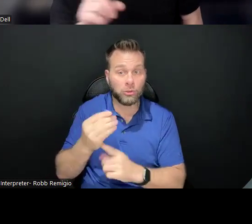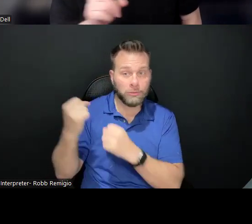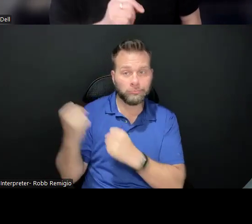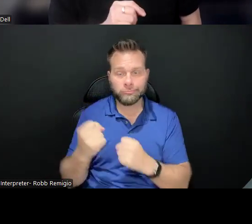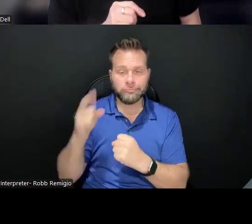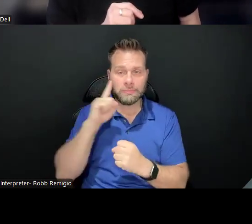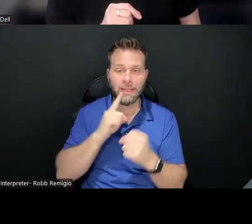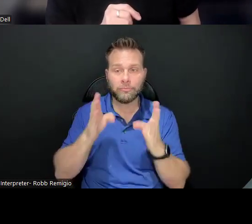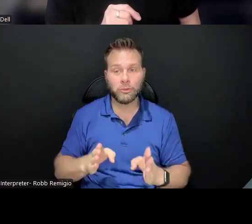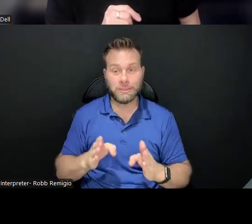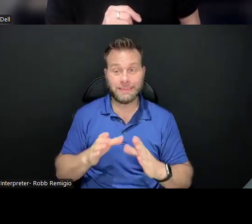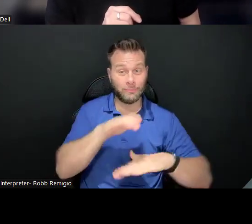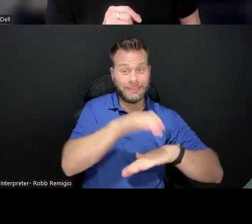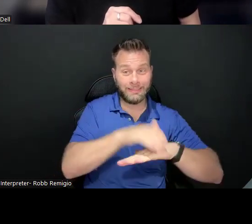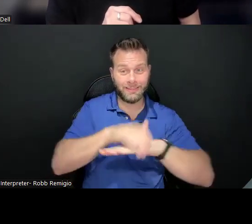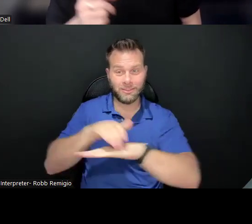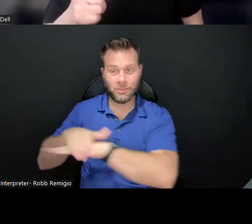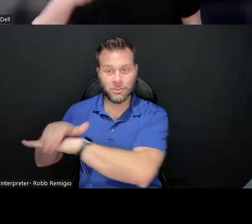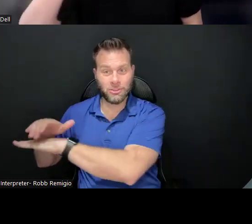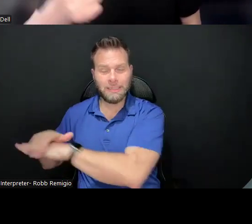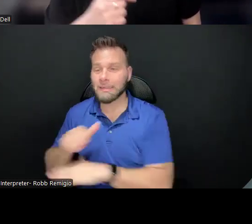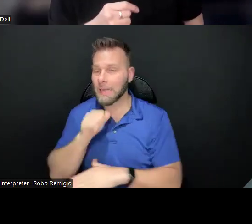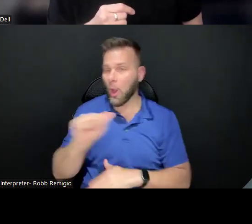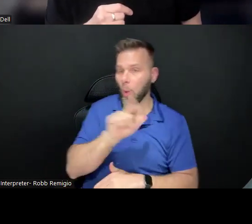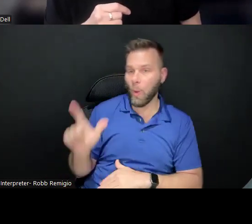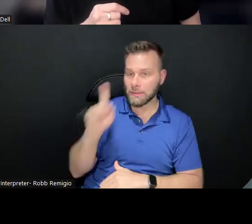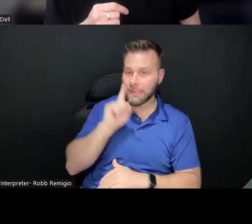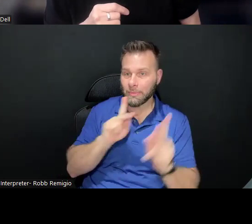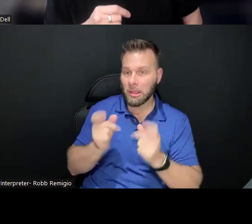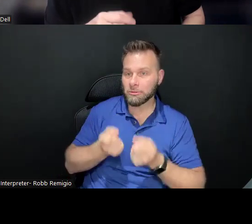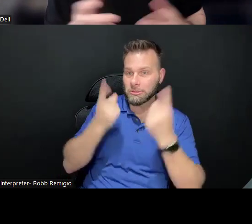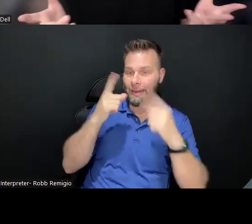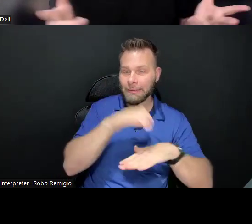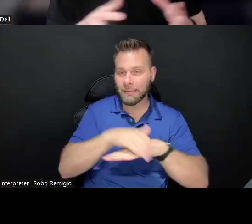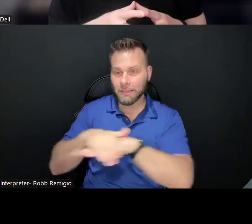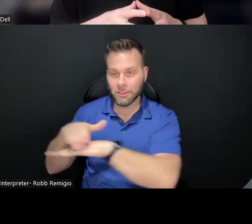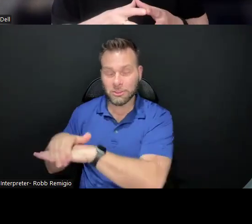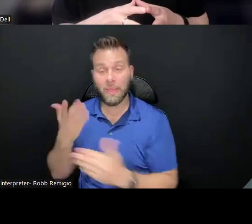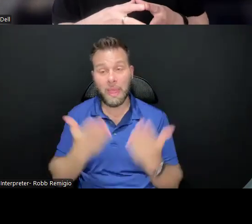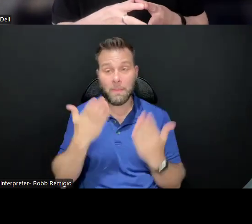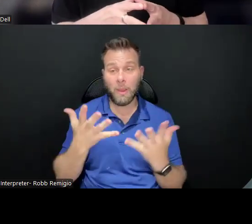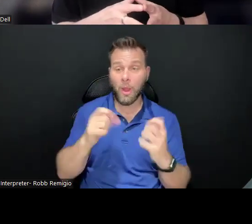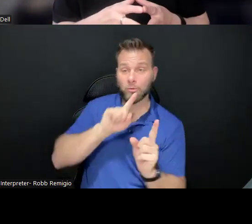Because it assumes they can read perfect English, which